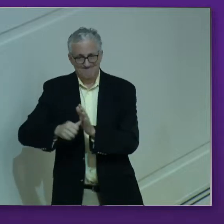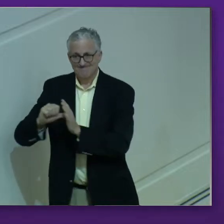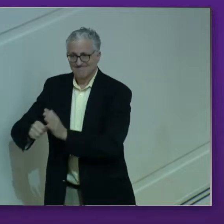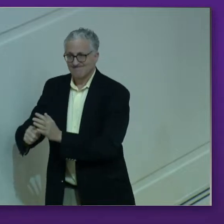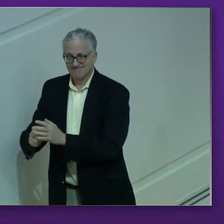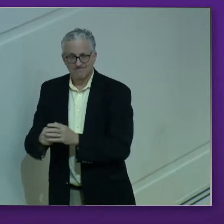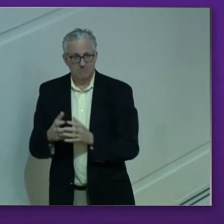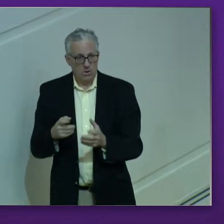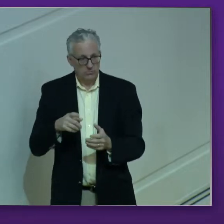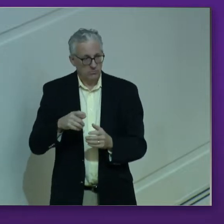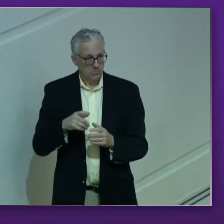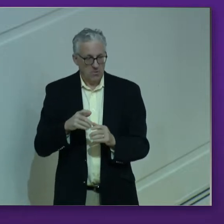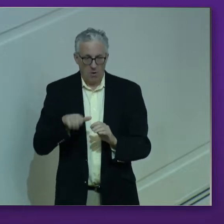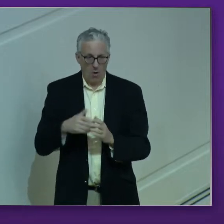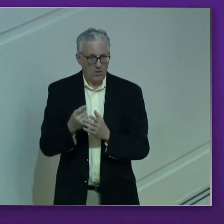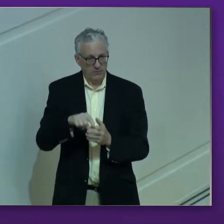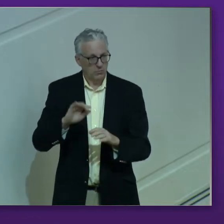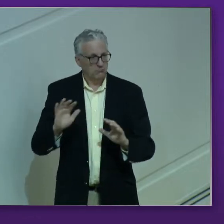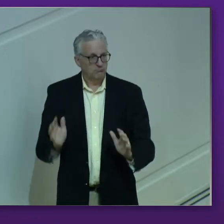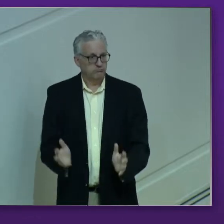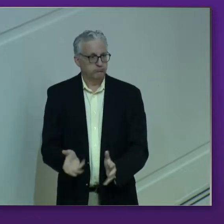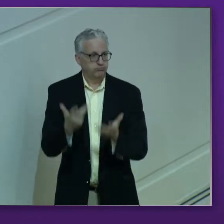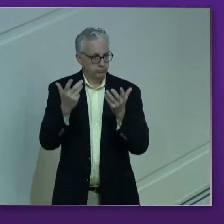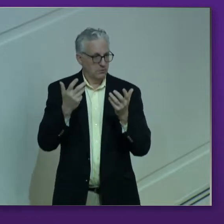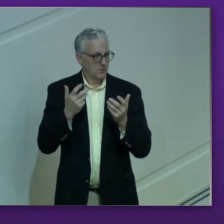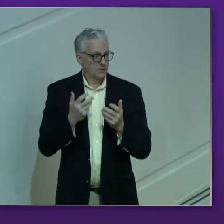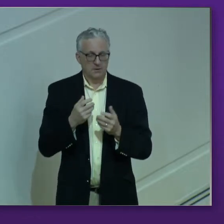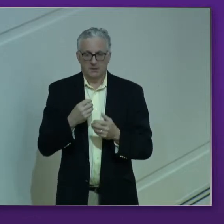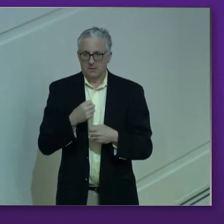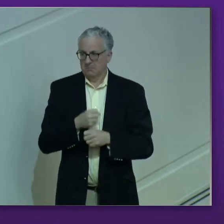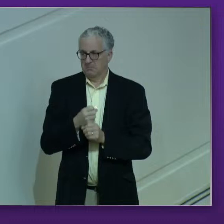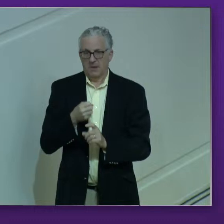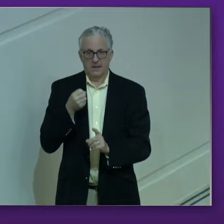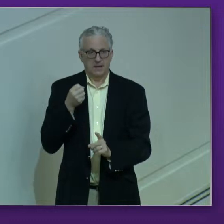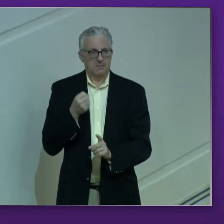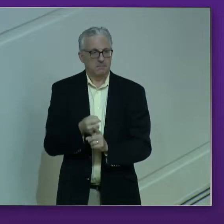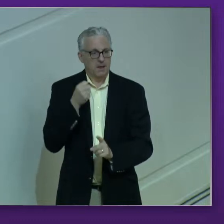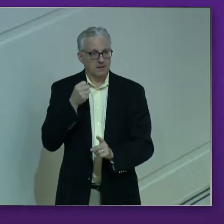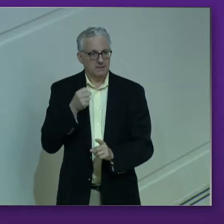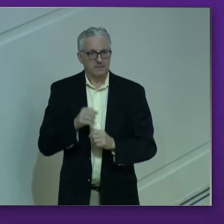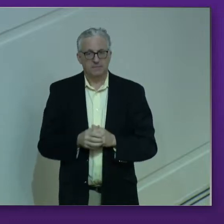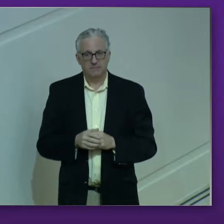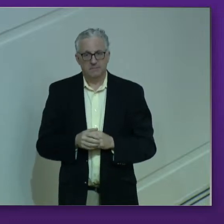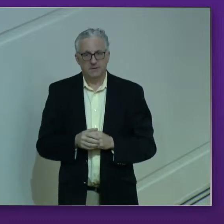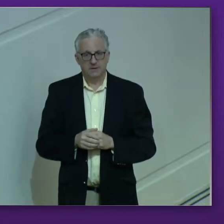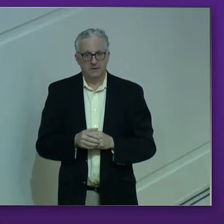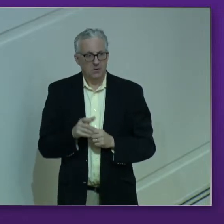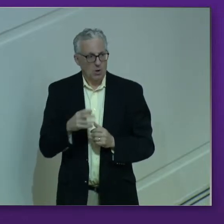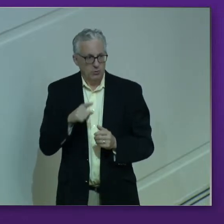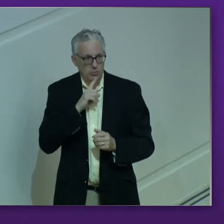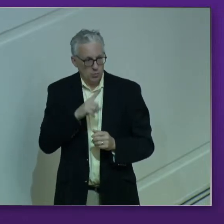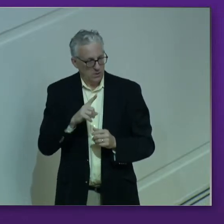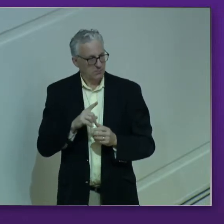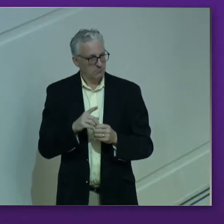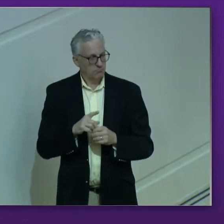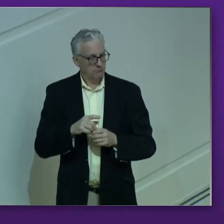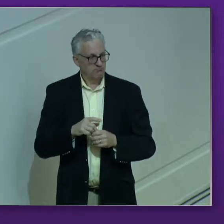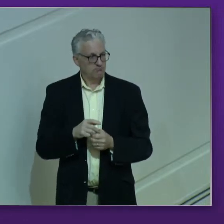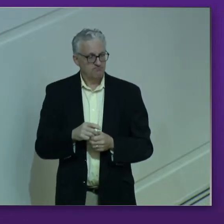COUNSELORS. IMPACT IS HAPPENING I WANT TO